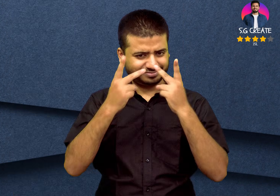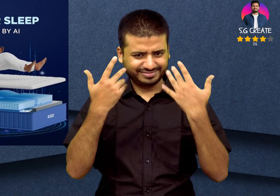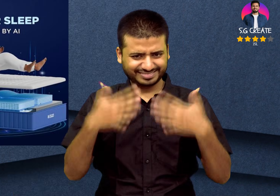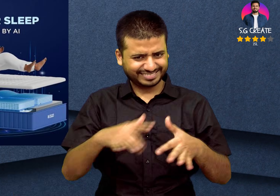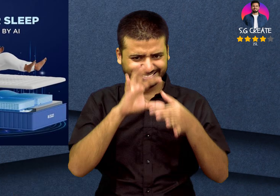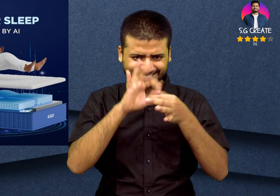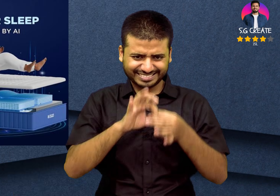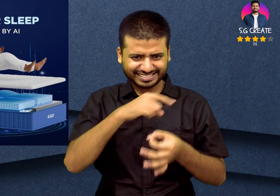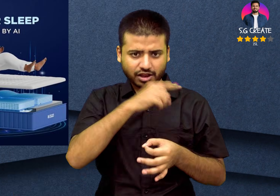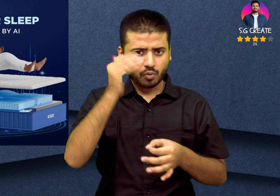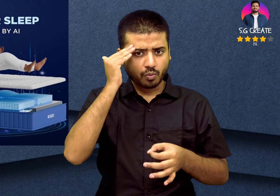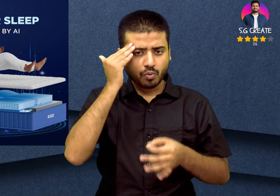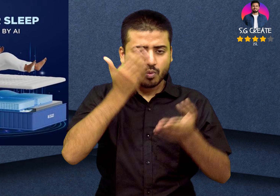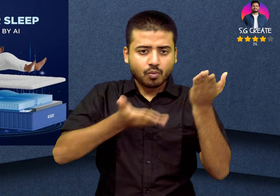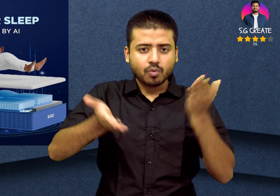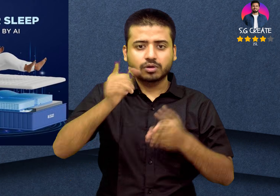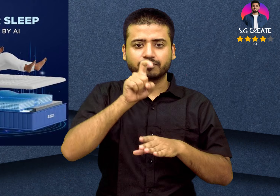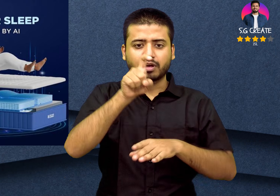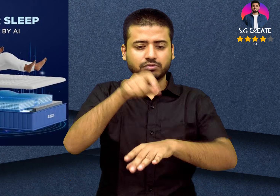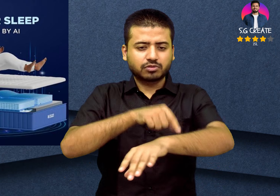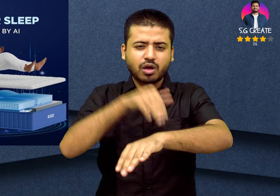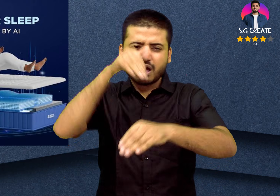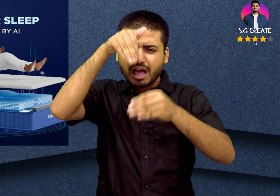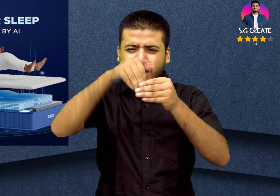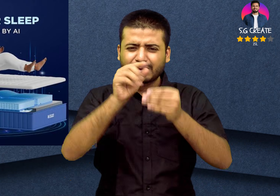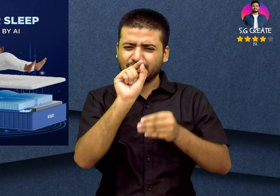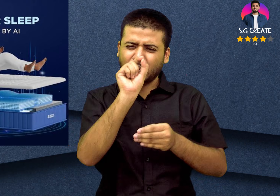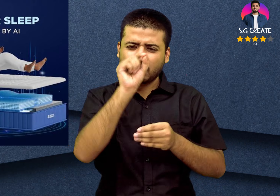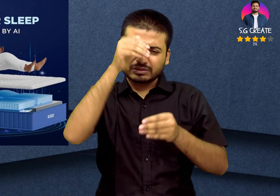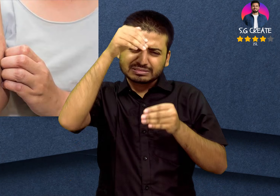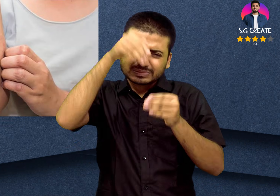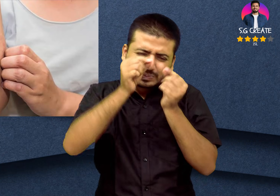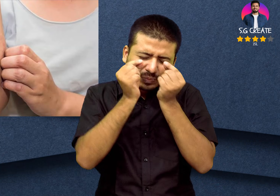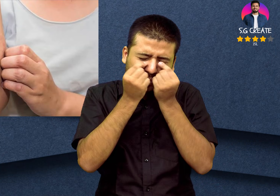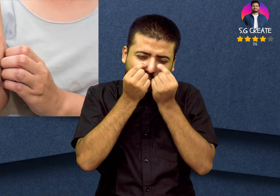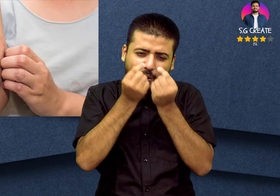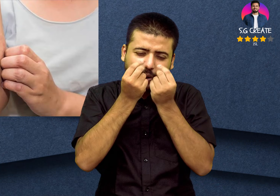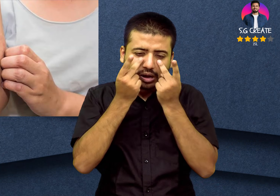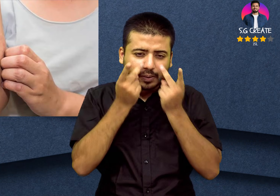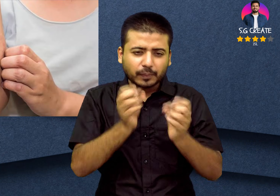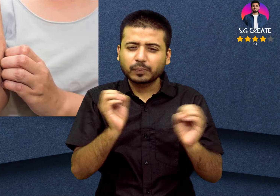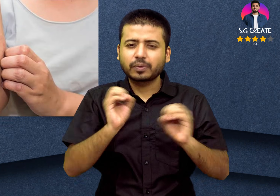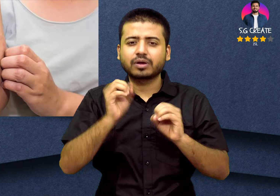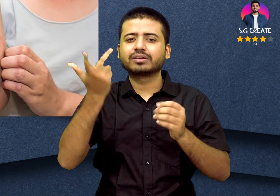are microscopic arthropods that thrive in warm humid environments, making the human bed their